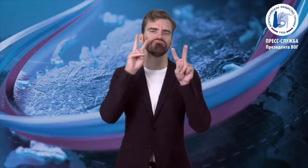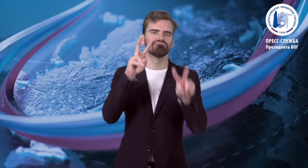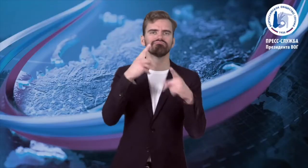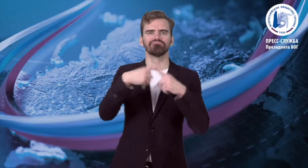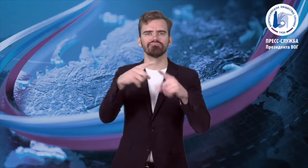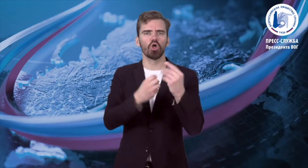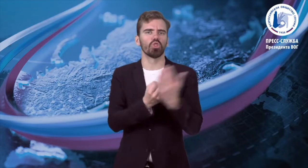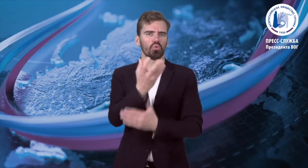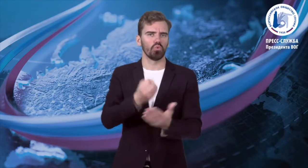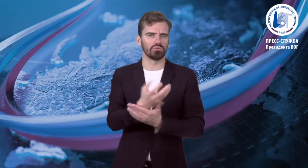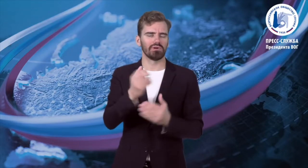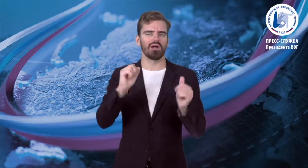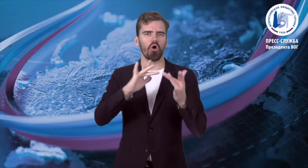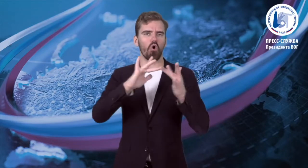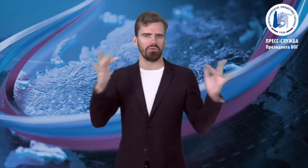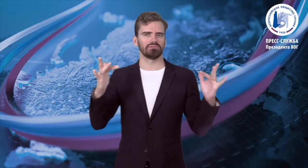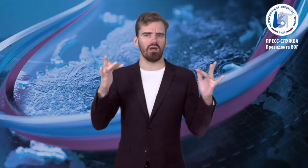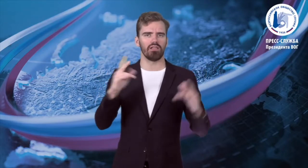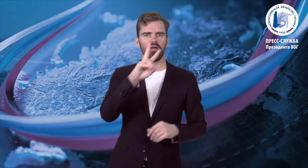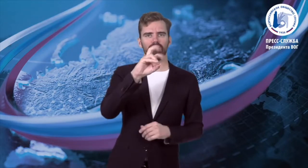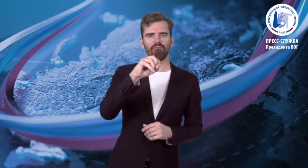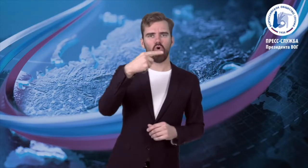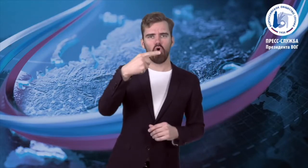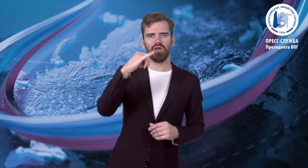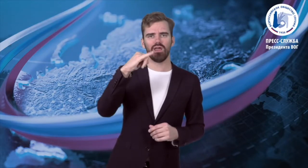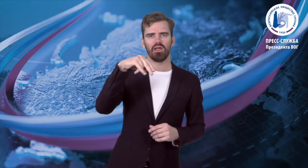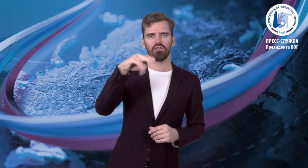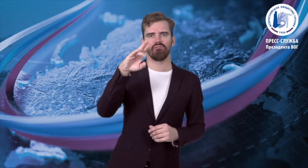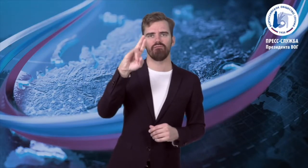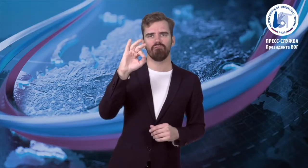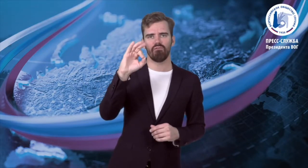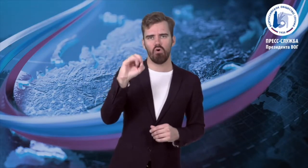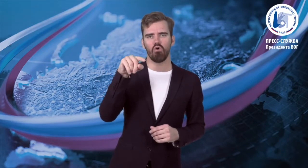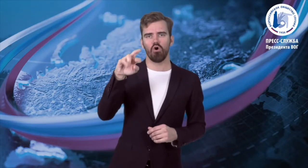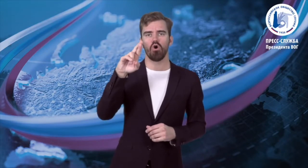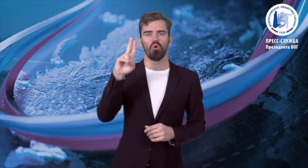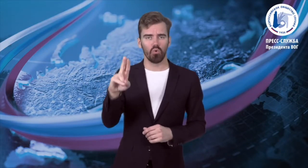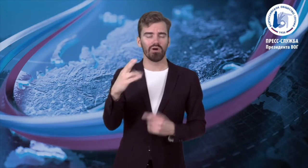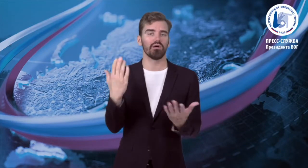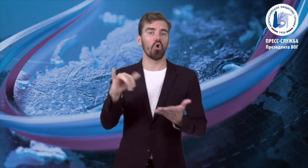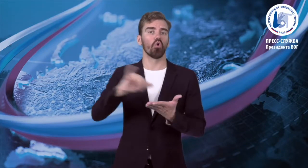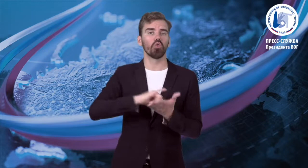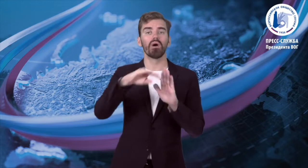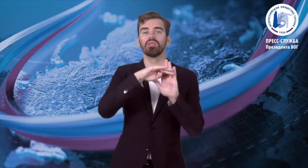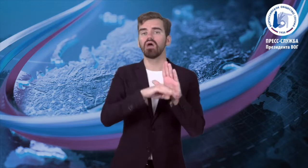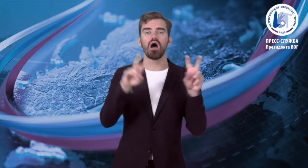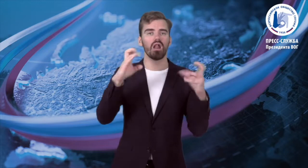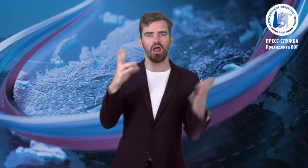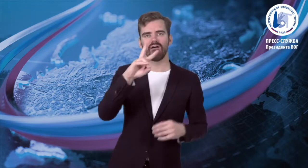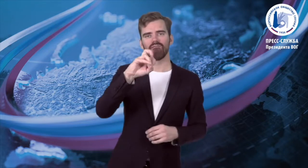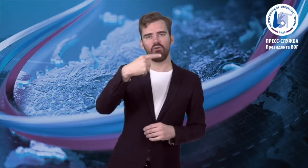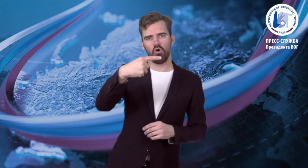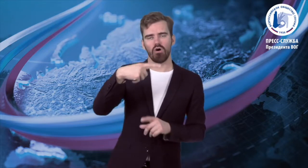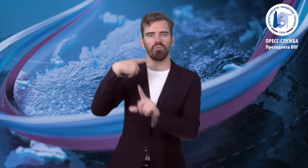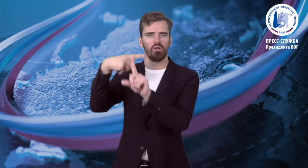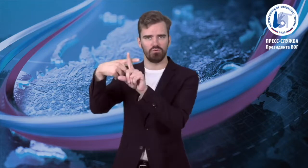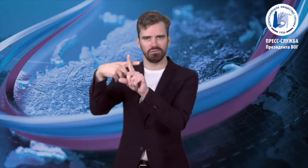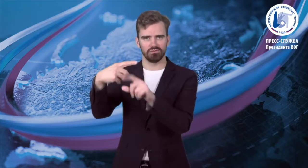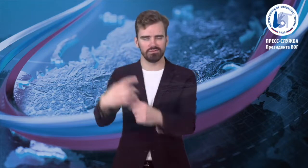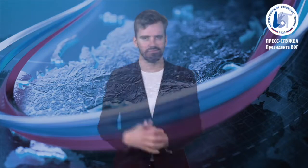Follow our news on the Voginfo website and YouTube channel VOG Plus.